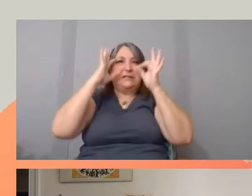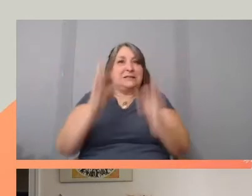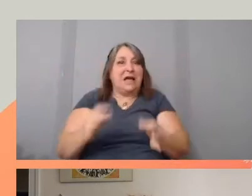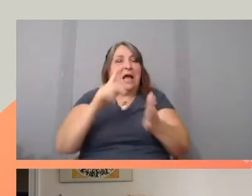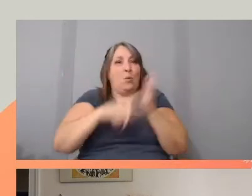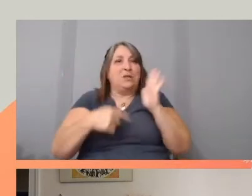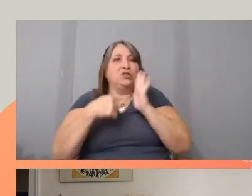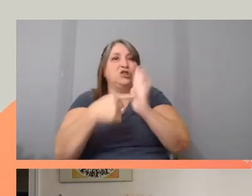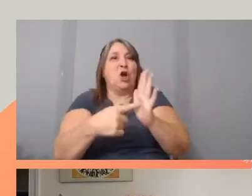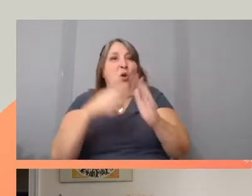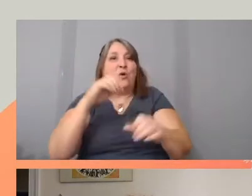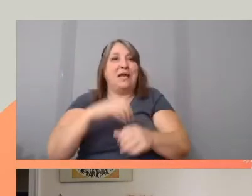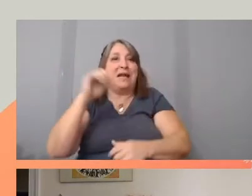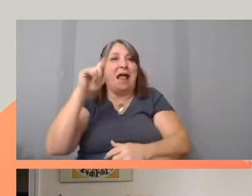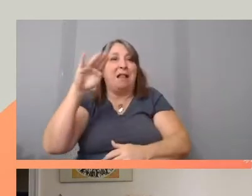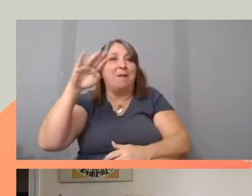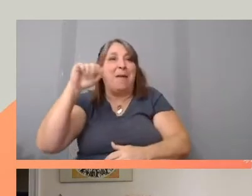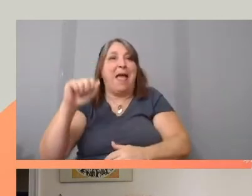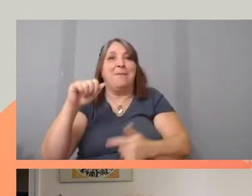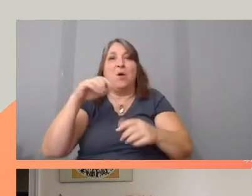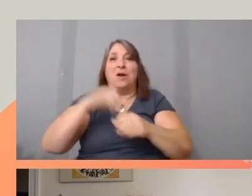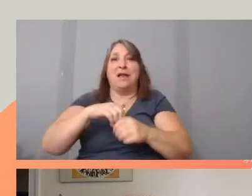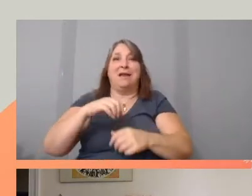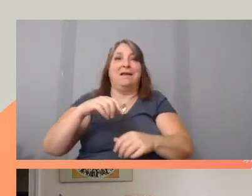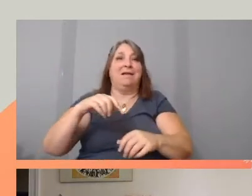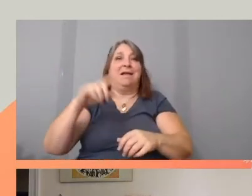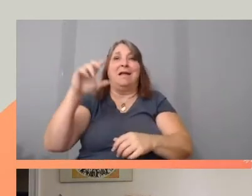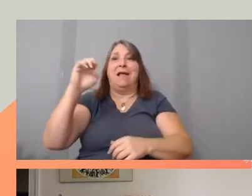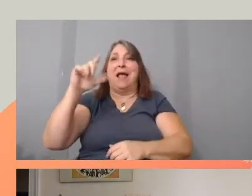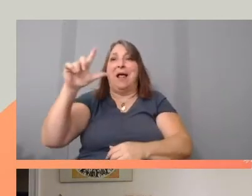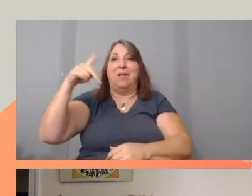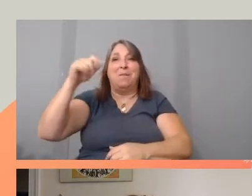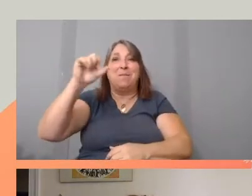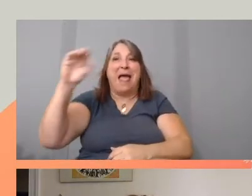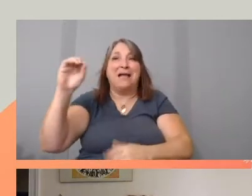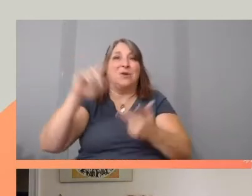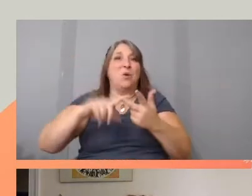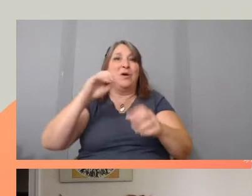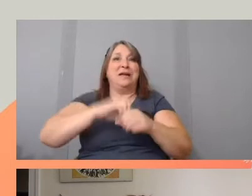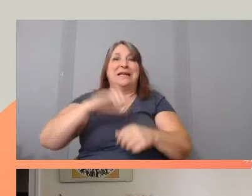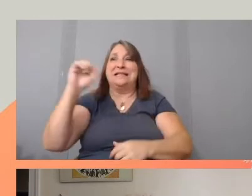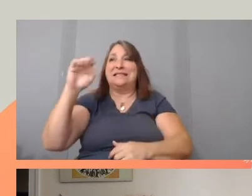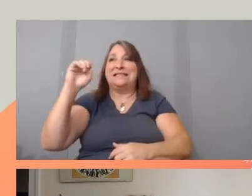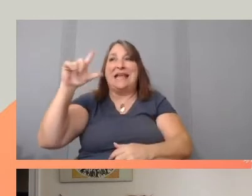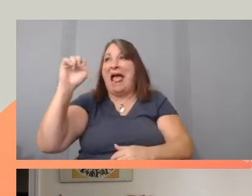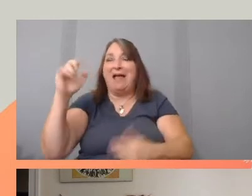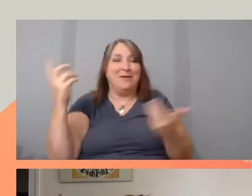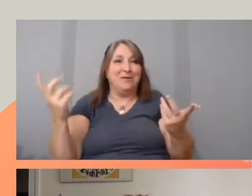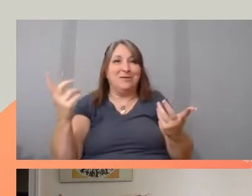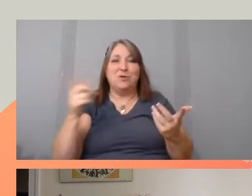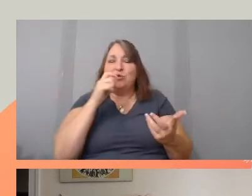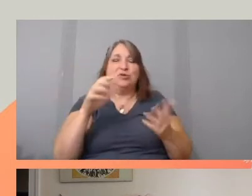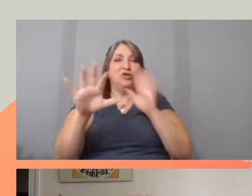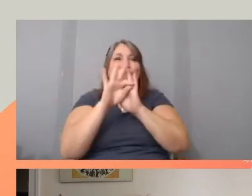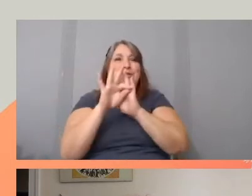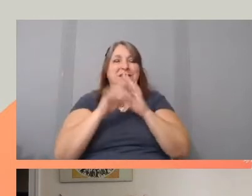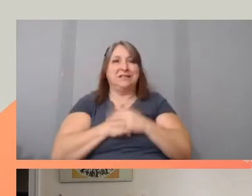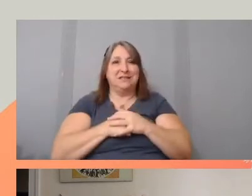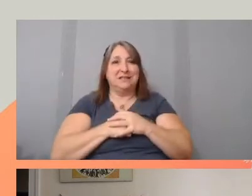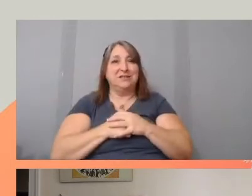in Alabama or El Paso or Seattle? You know? So I think it's simple in that like the mission would not actually be living